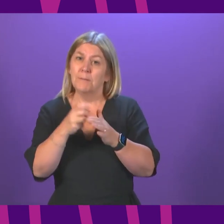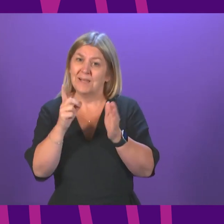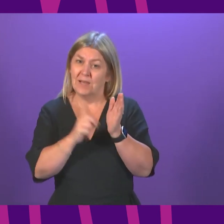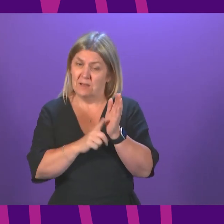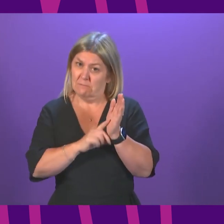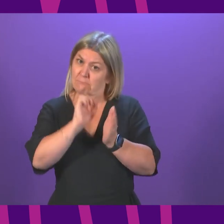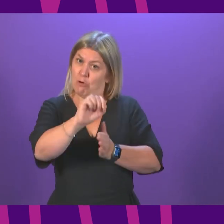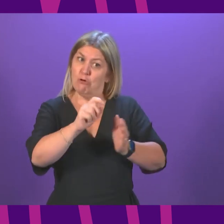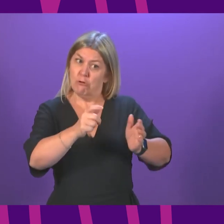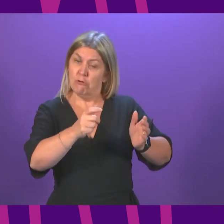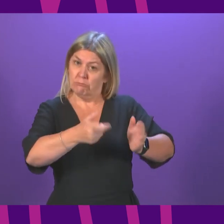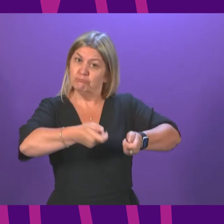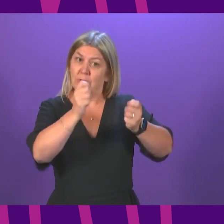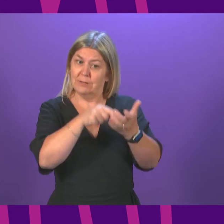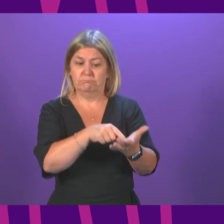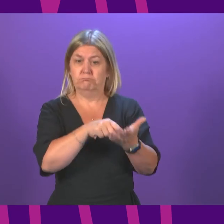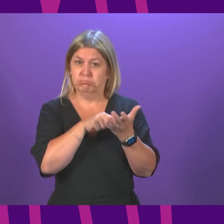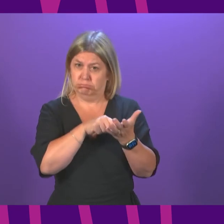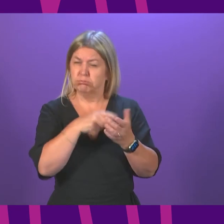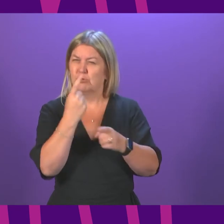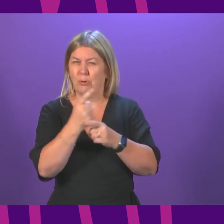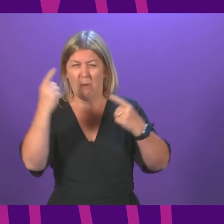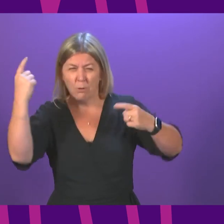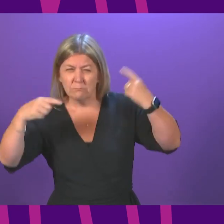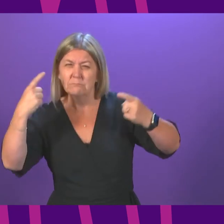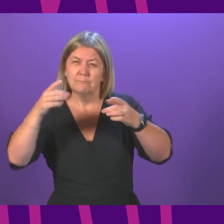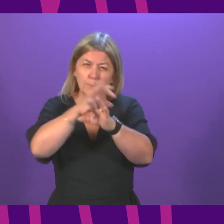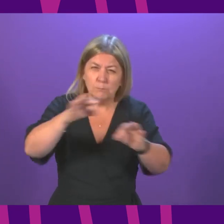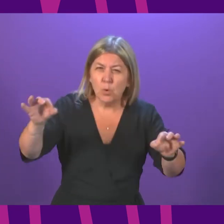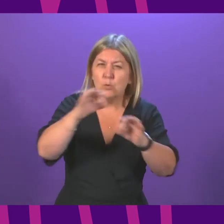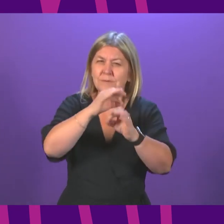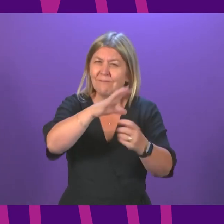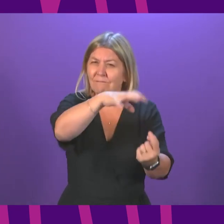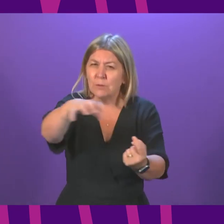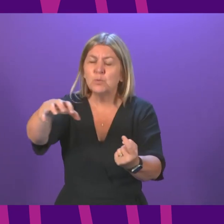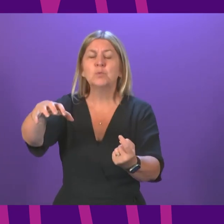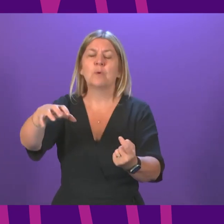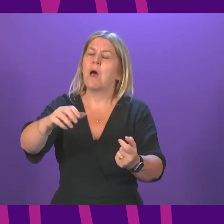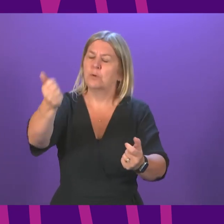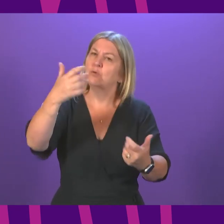about support for live music venues—an issue that she has pursued assiduously in the chamber